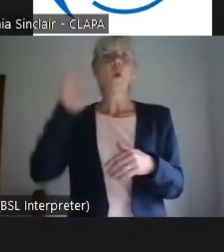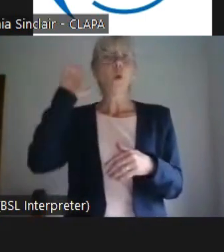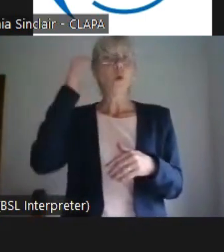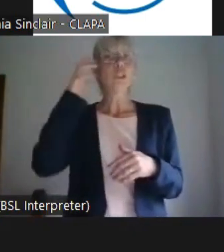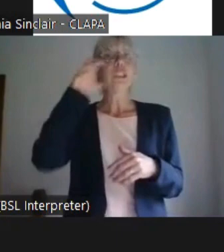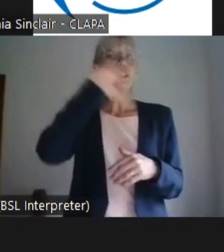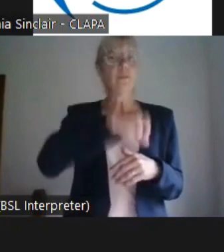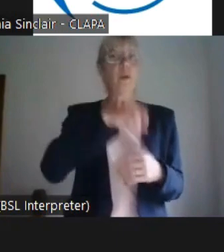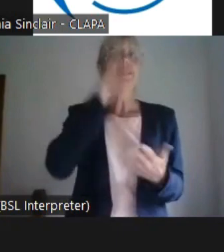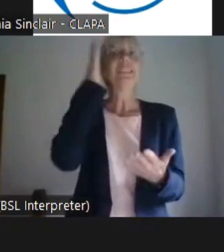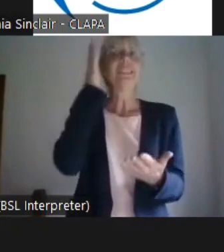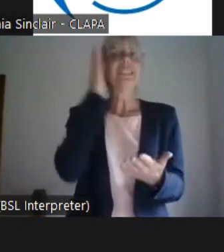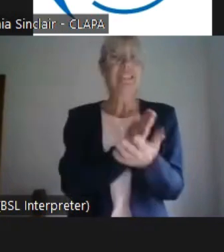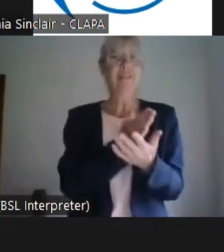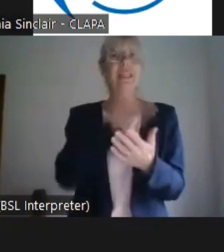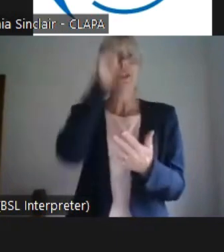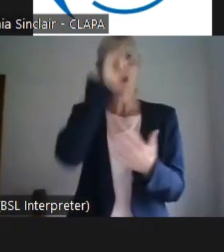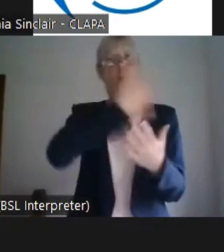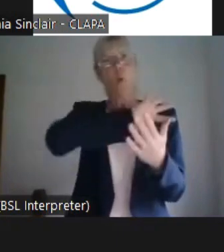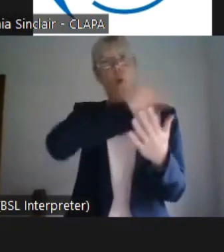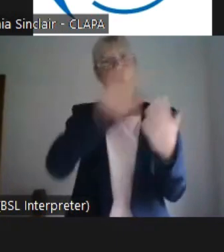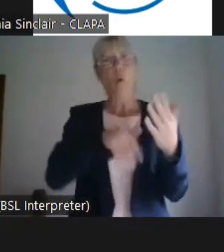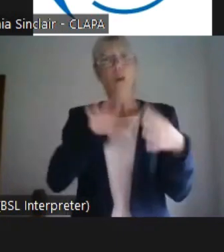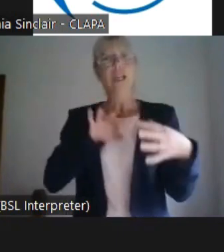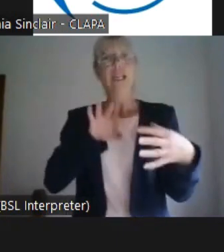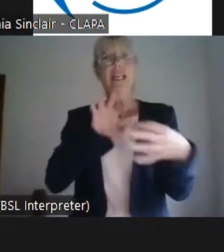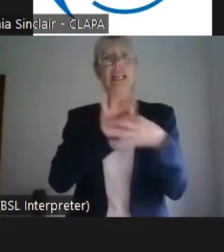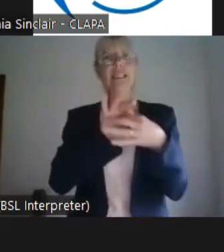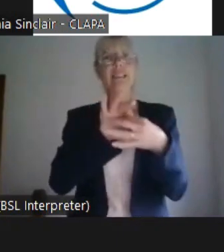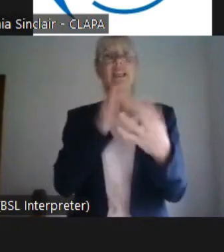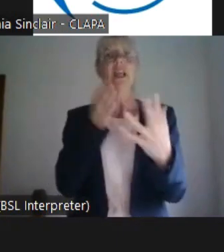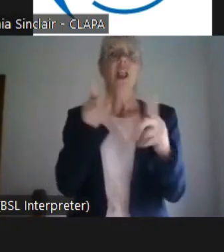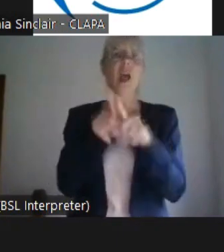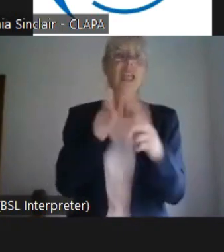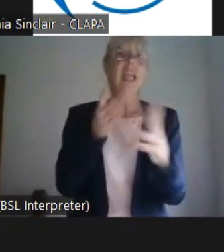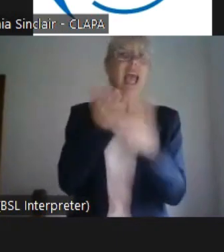definitely know all of those links but if you go on look access to work and NHS England what